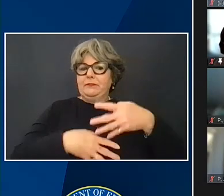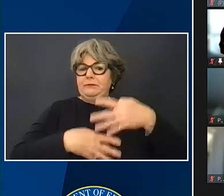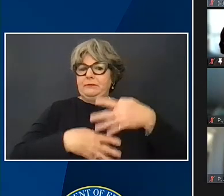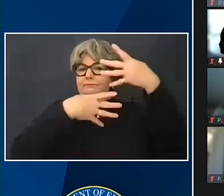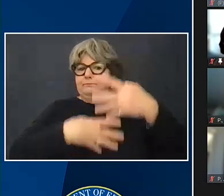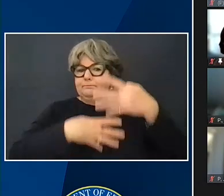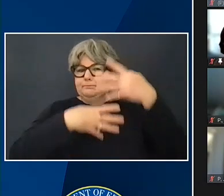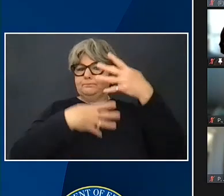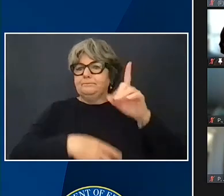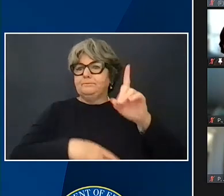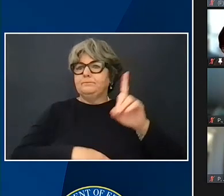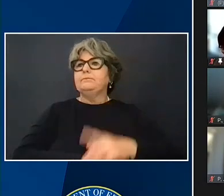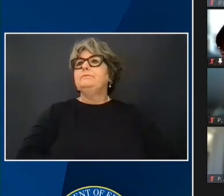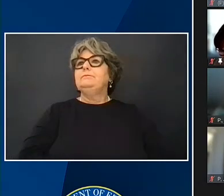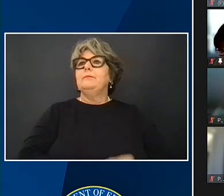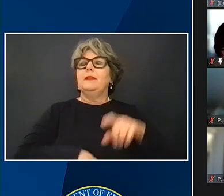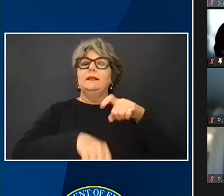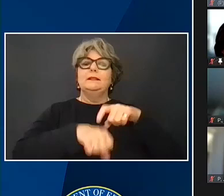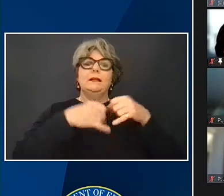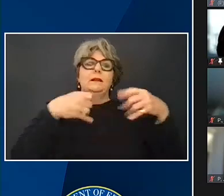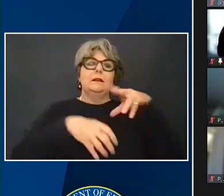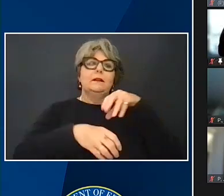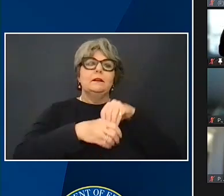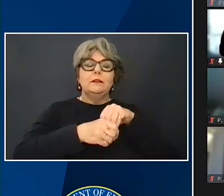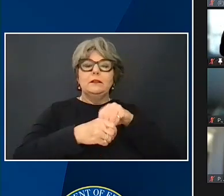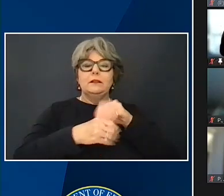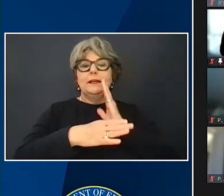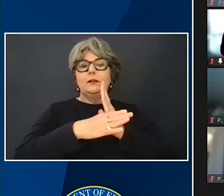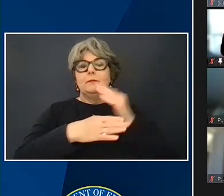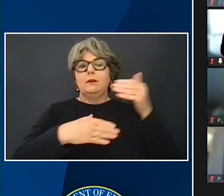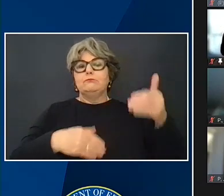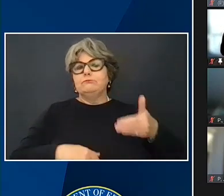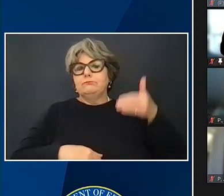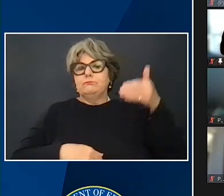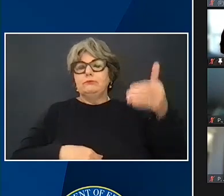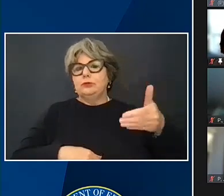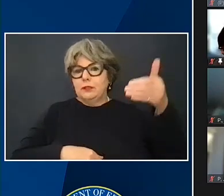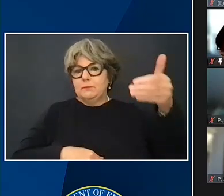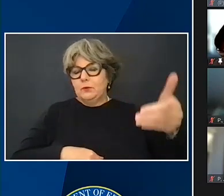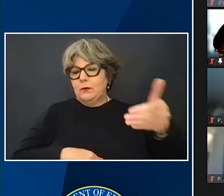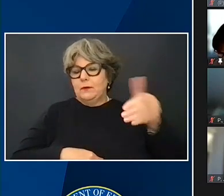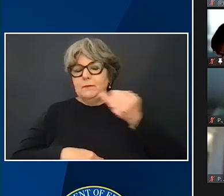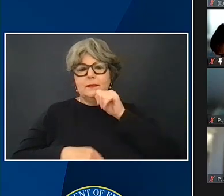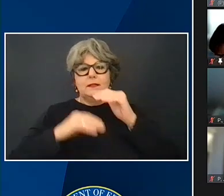So the timeline may include intermediate checkpoints along the way. Must not exceed the lesser of four years